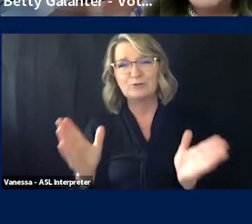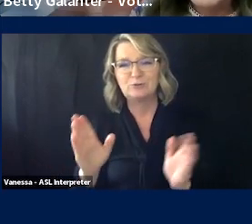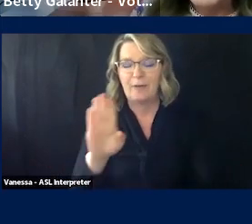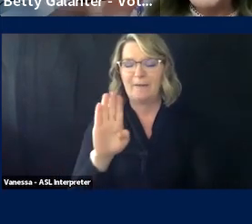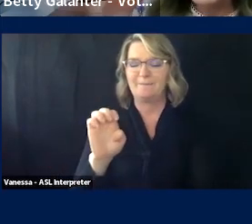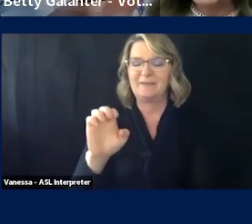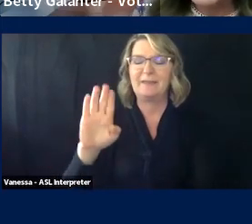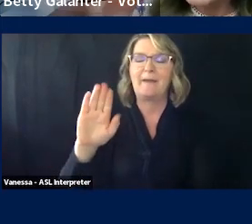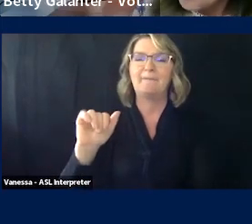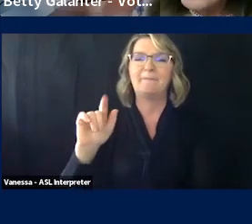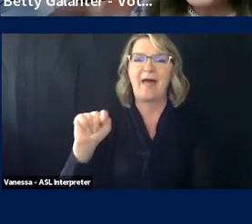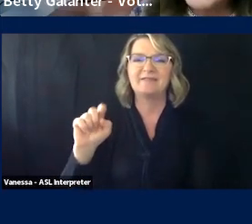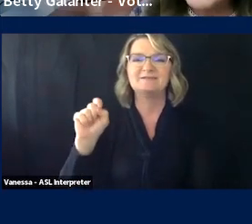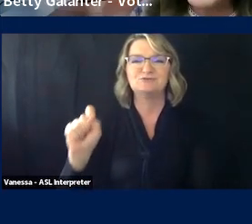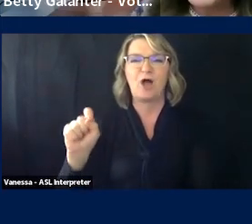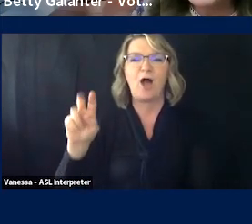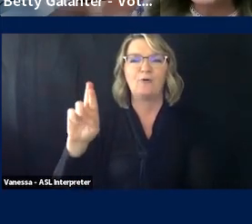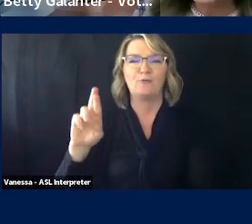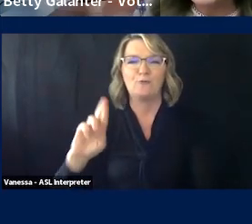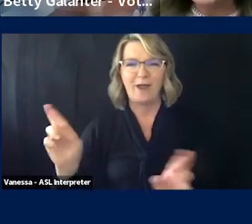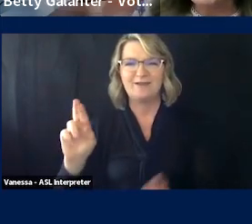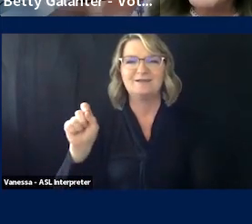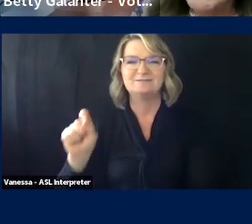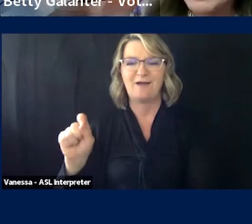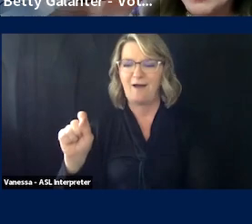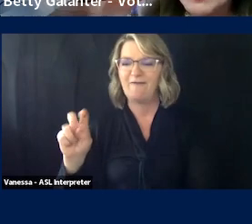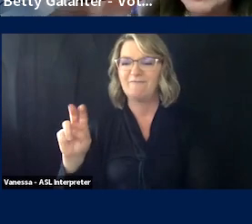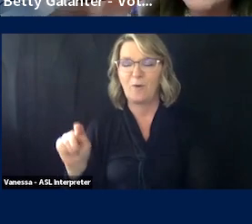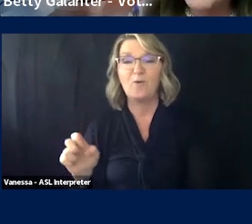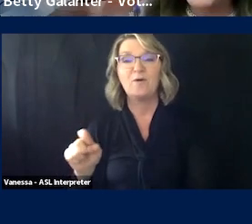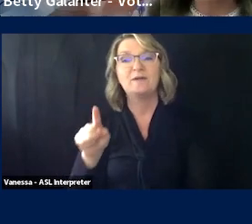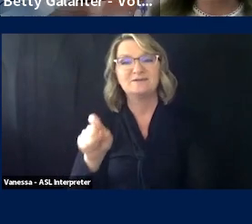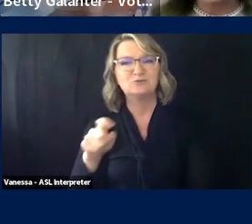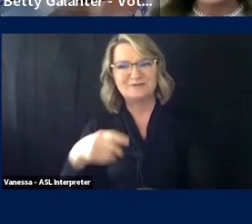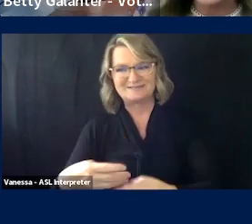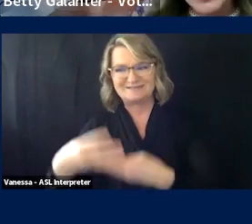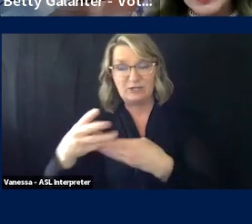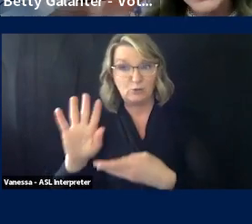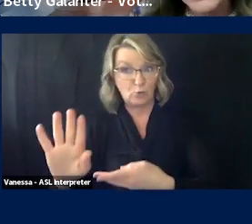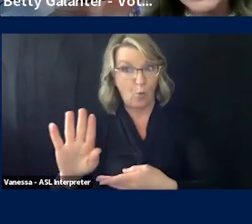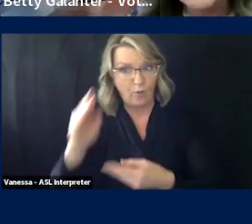and last I always encourage you to go to BeBallotReady.Vote because this is where you